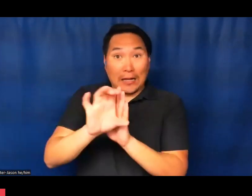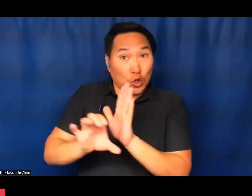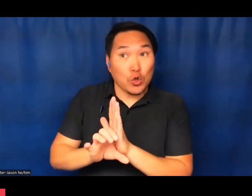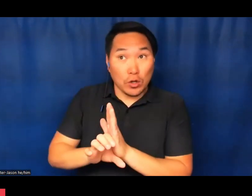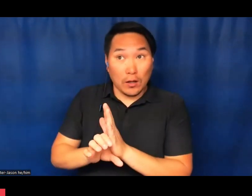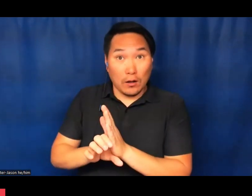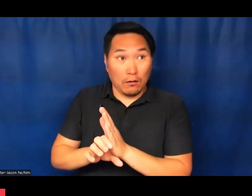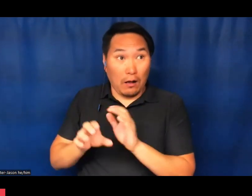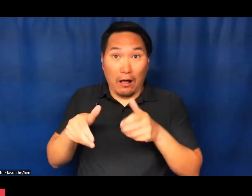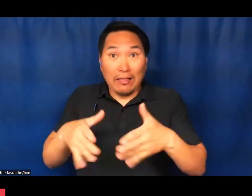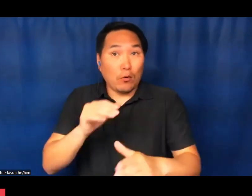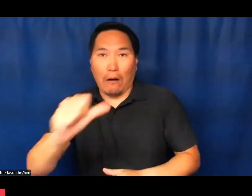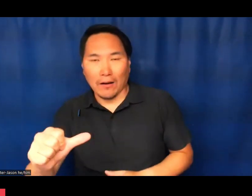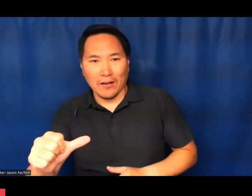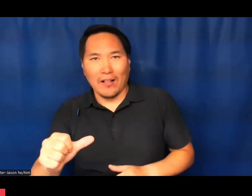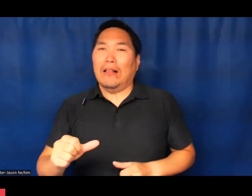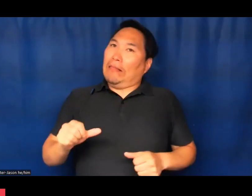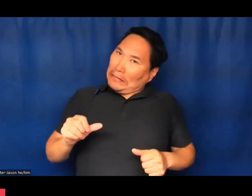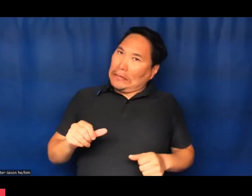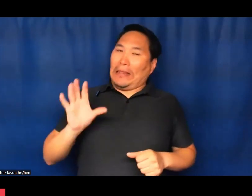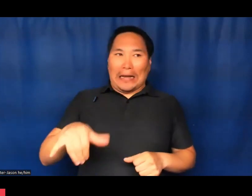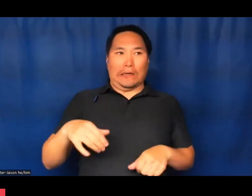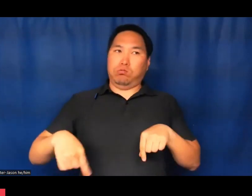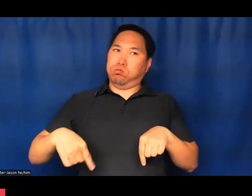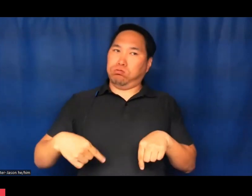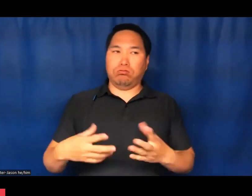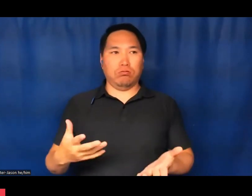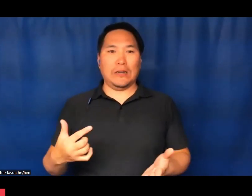But to ensure it's our democracy, it's not just about the case law.